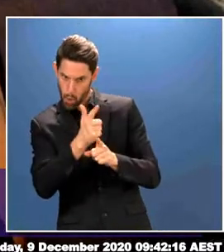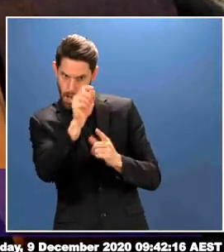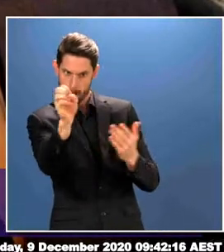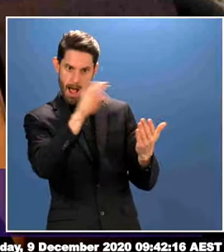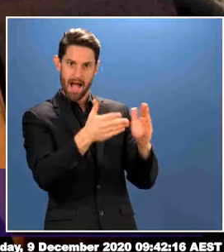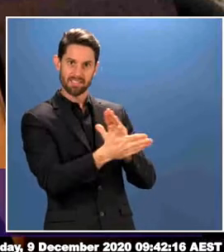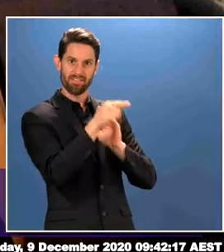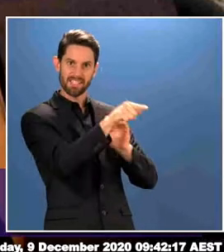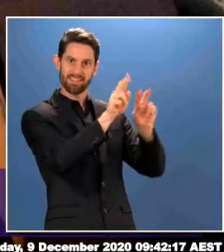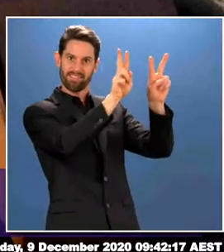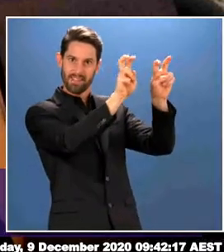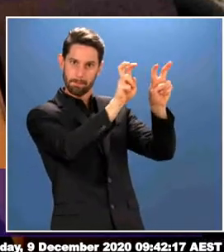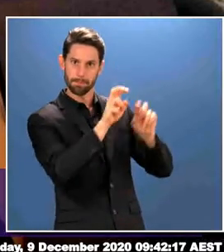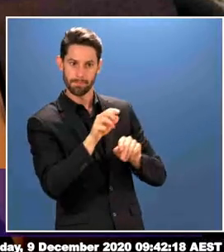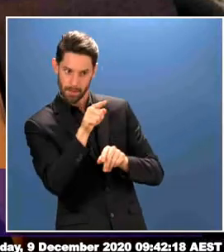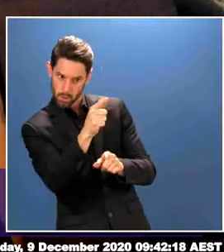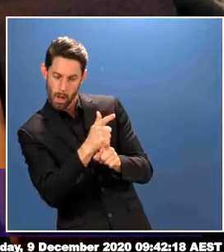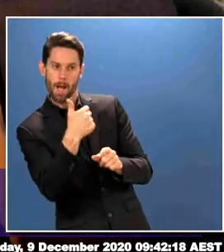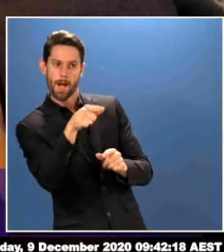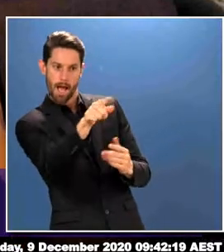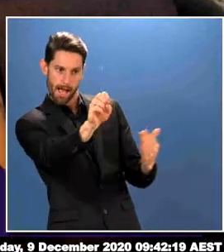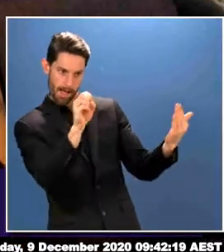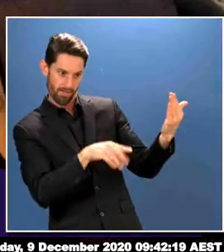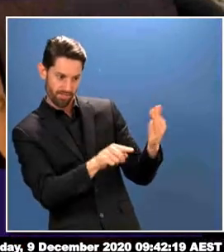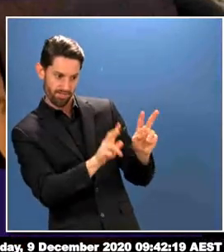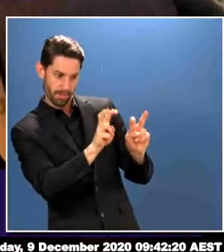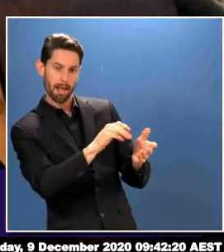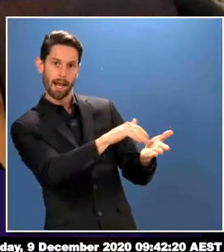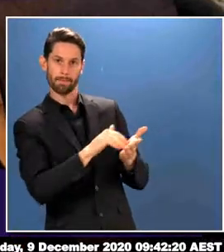is a much more efficient way of getting the data. Right.